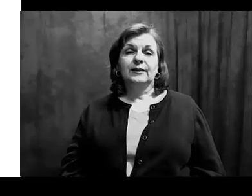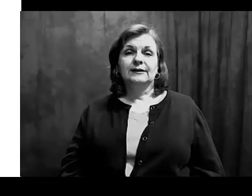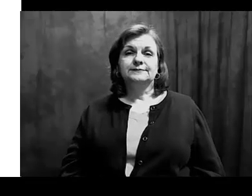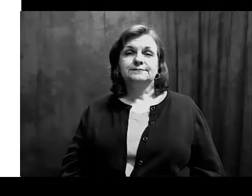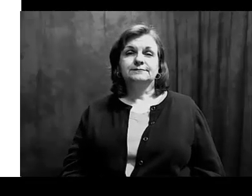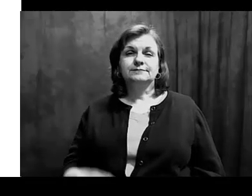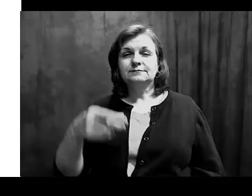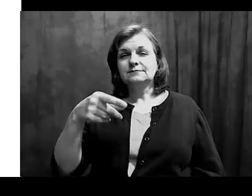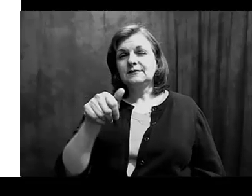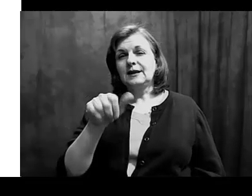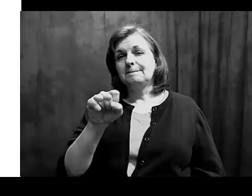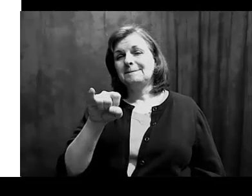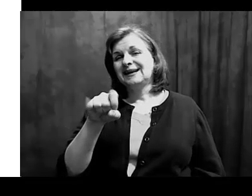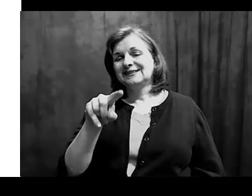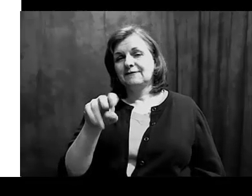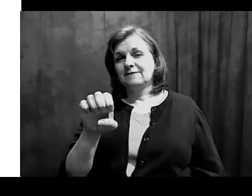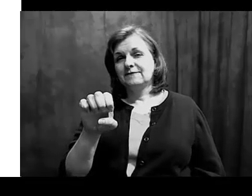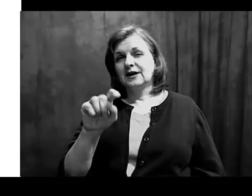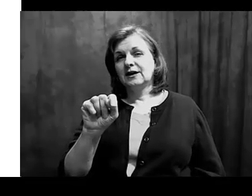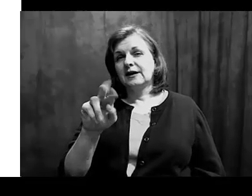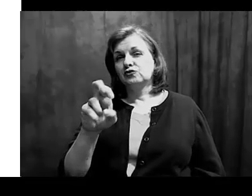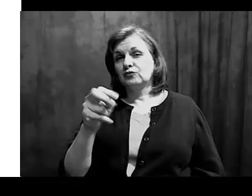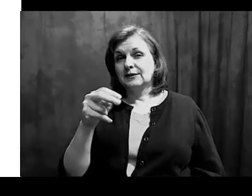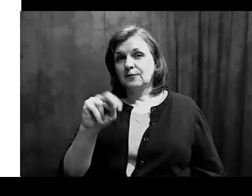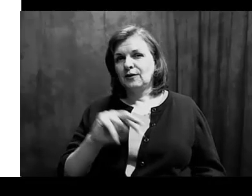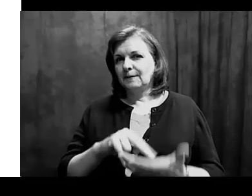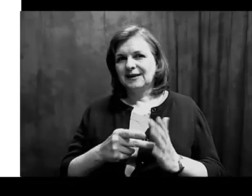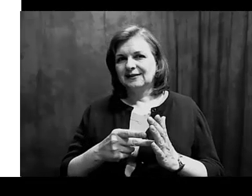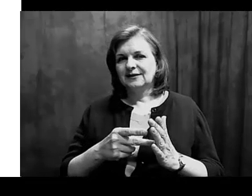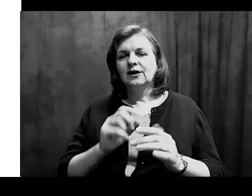diffusion of movement of particles until their evenly distributed